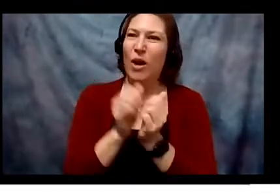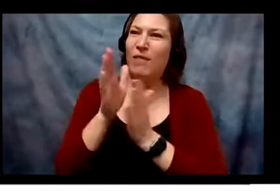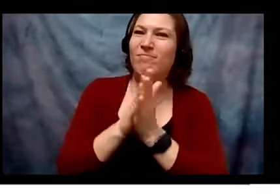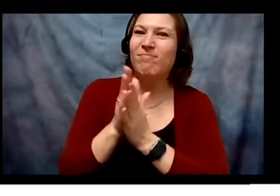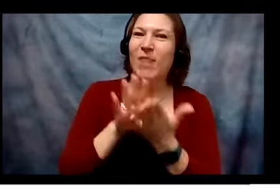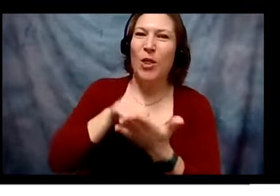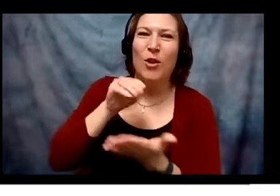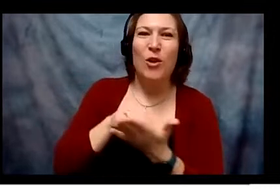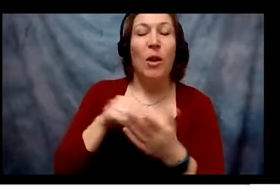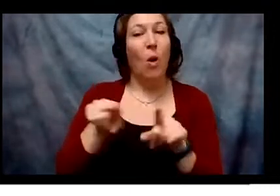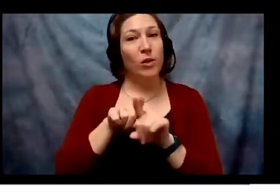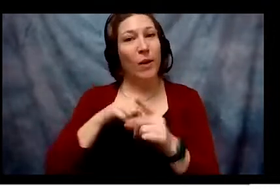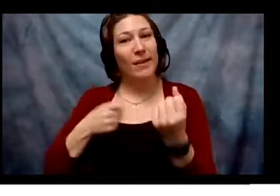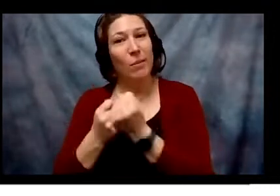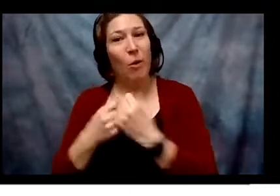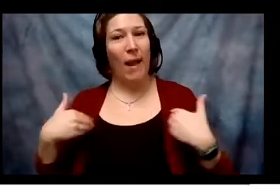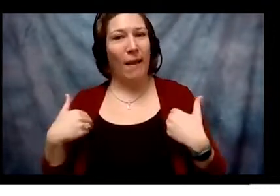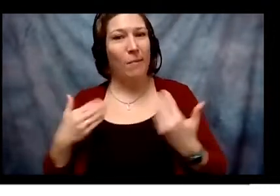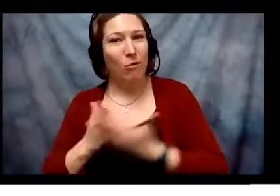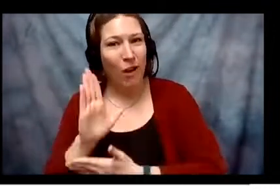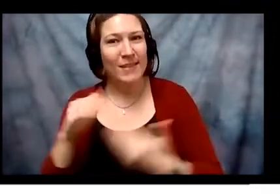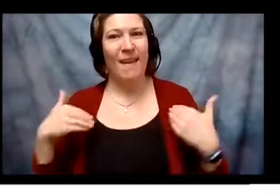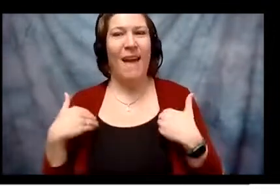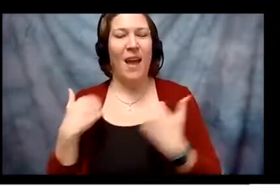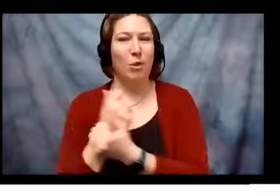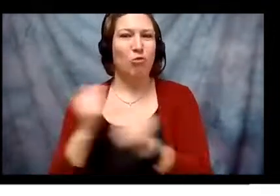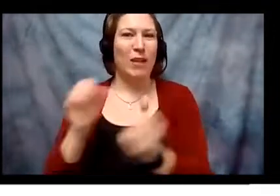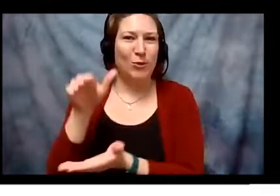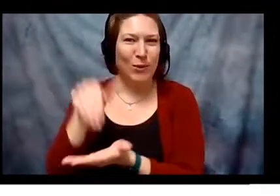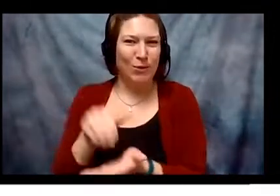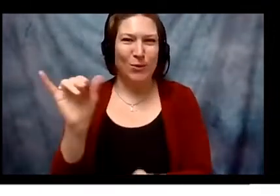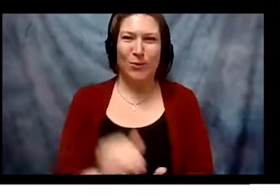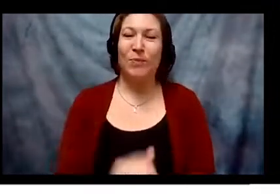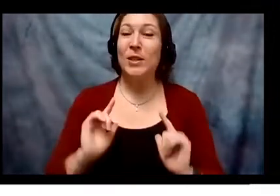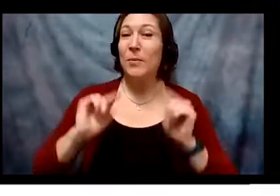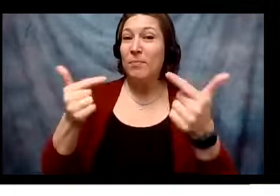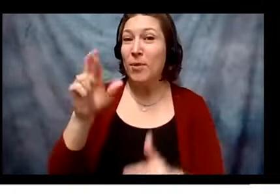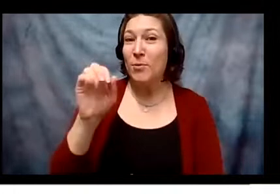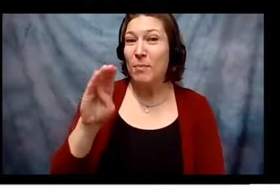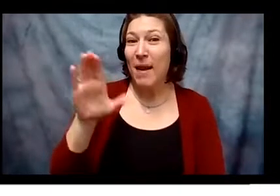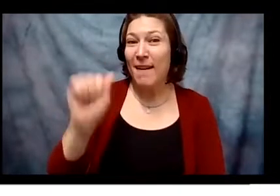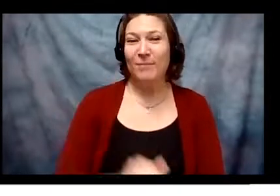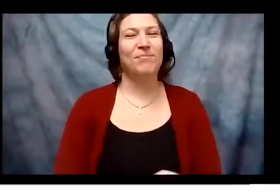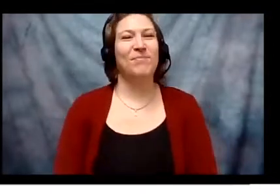animal rescues and animal rights. I'll turn it back to Rebecca. Okay, everyone. That's our